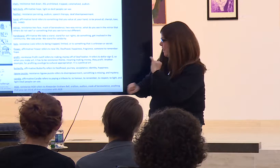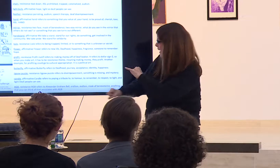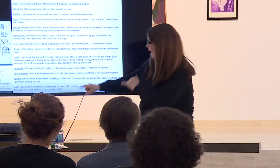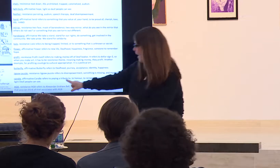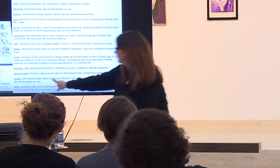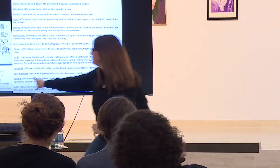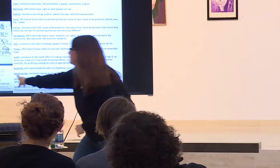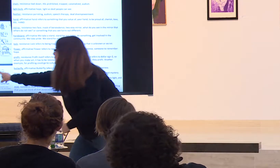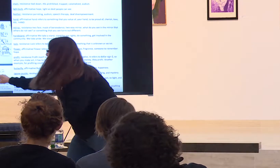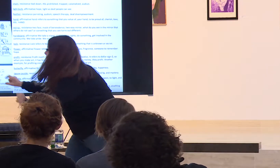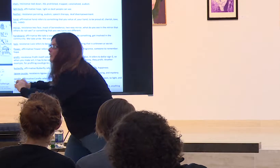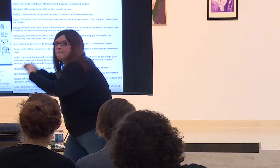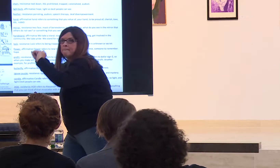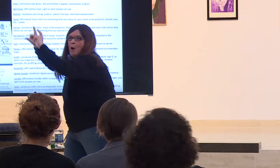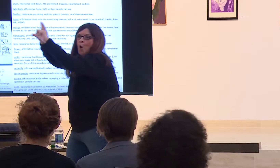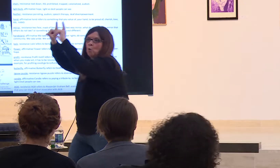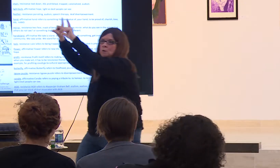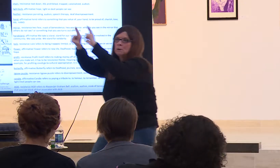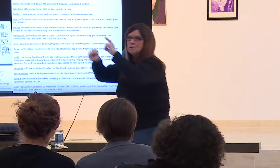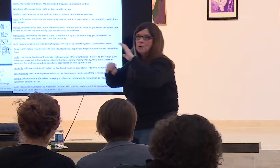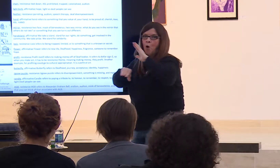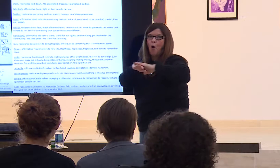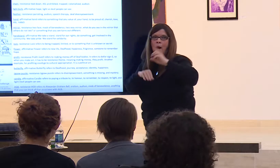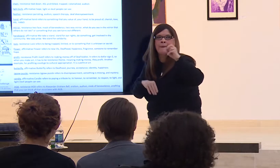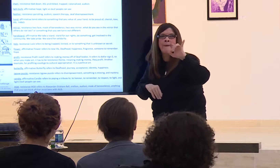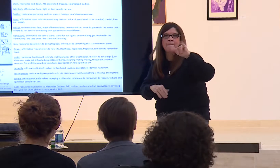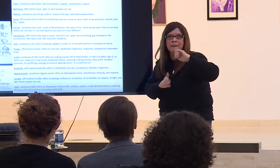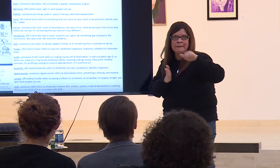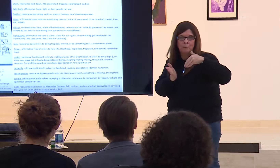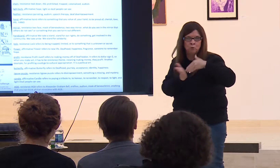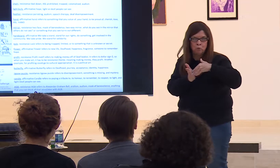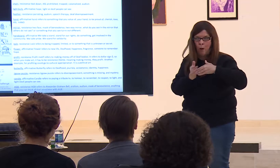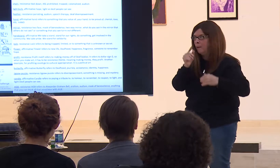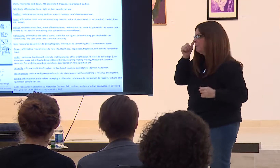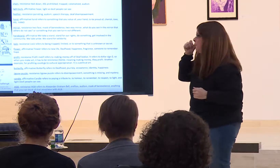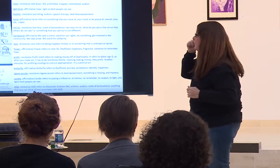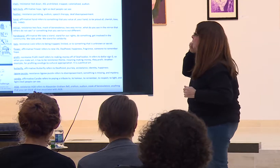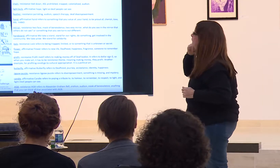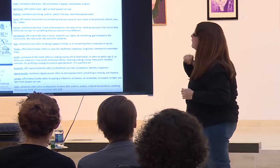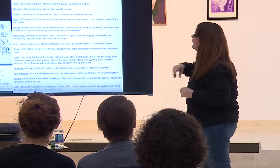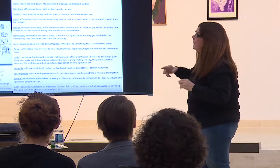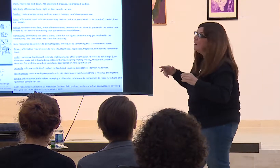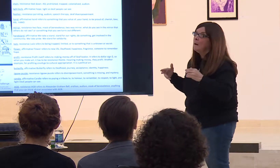Stevie Naeyaert was the one who made this lower image here on the left, and these are both posted